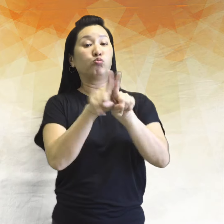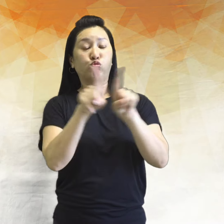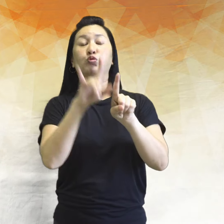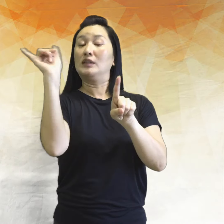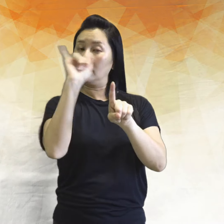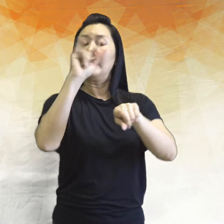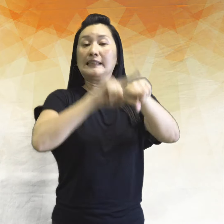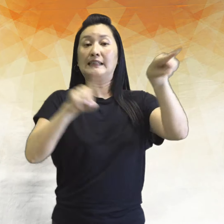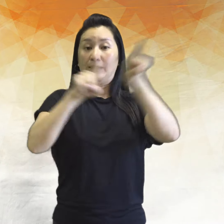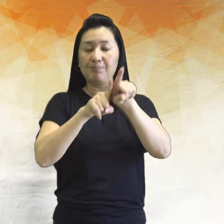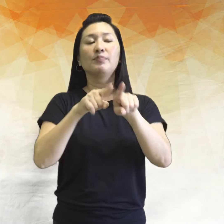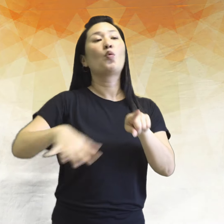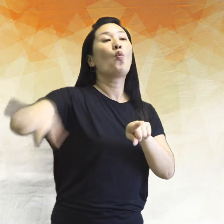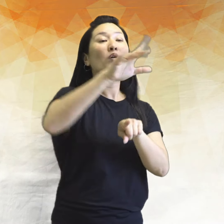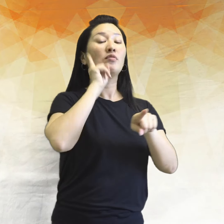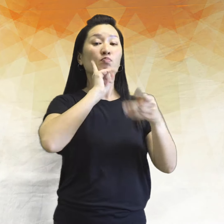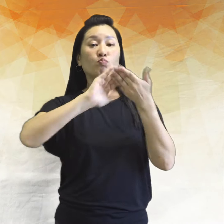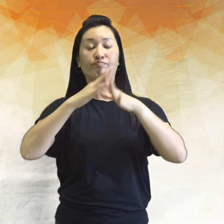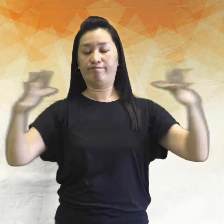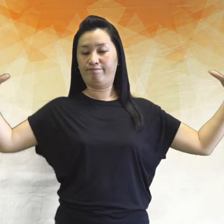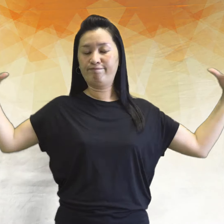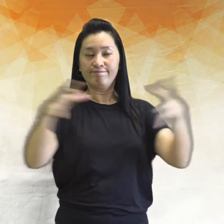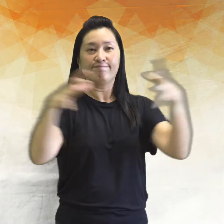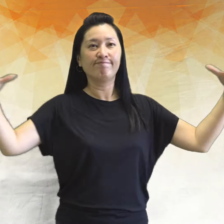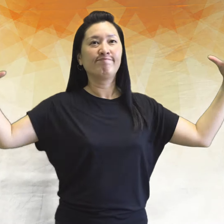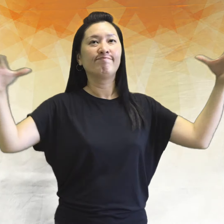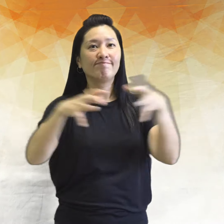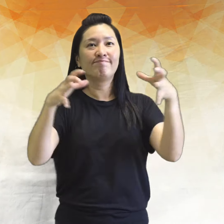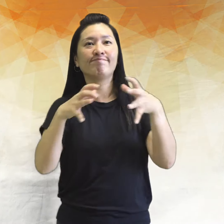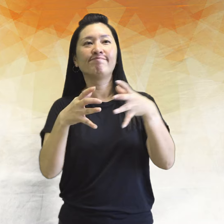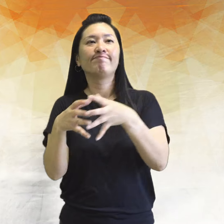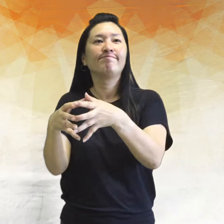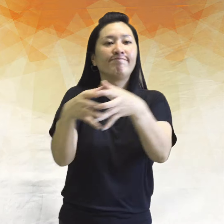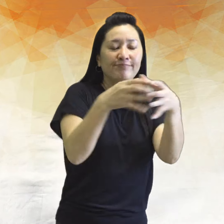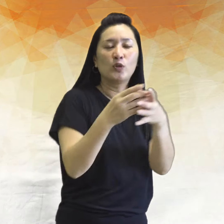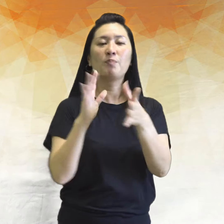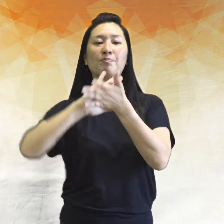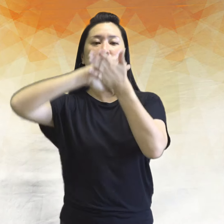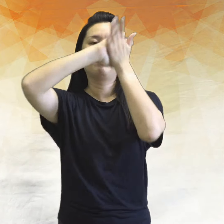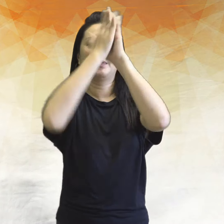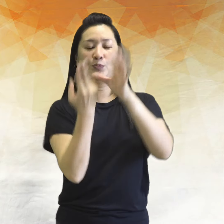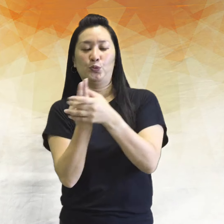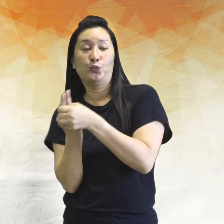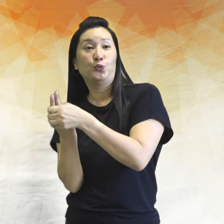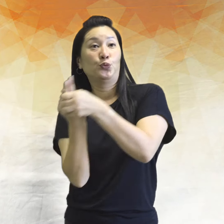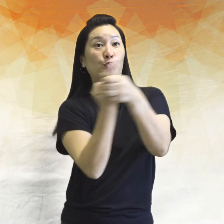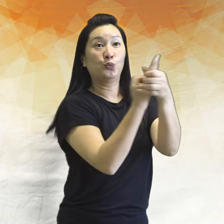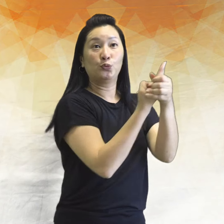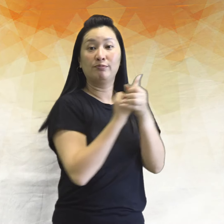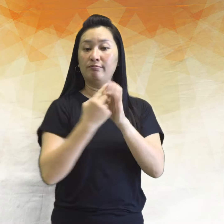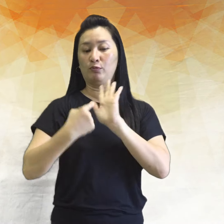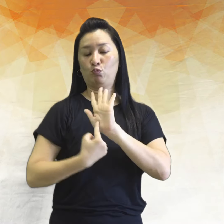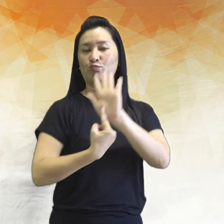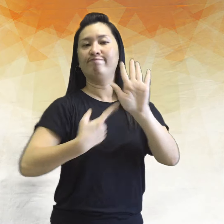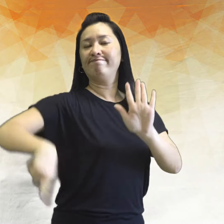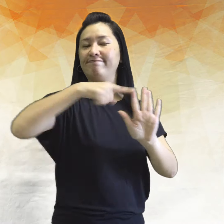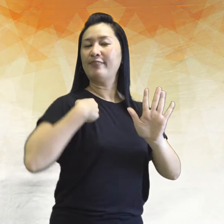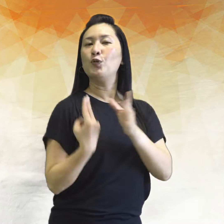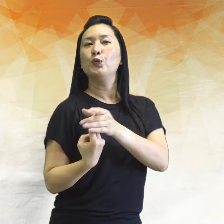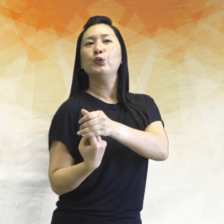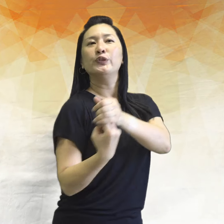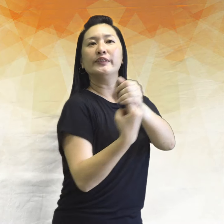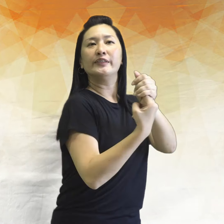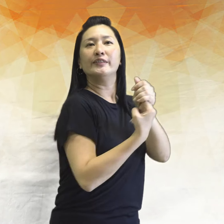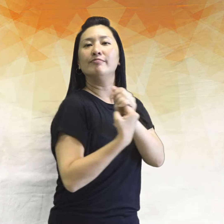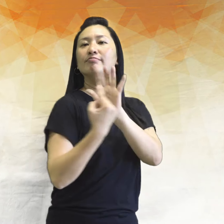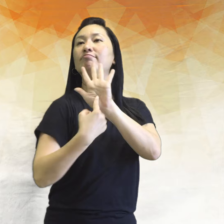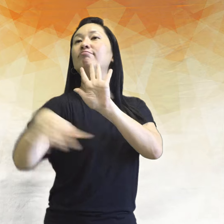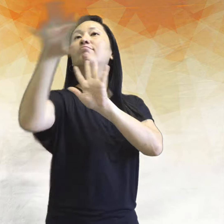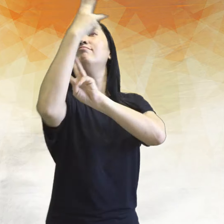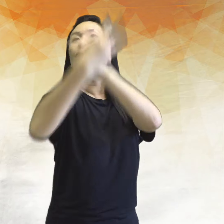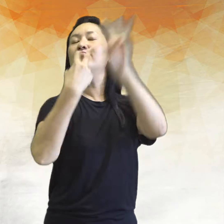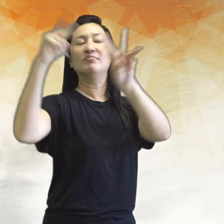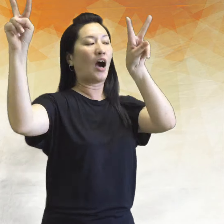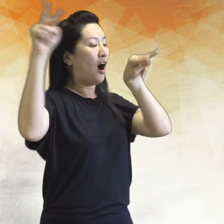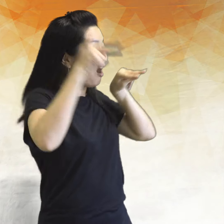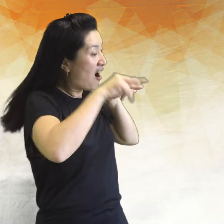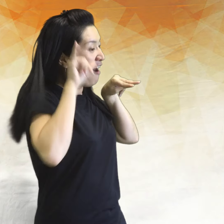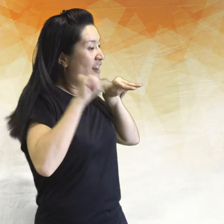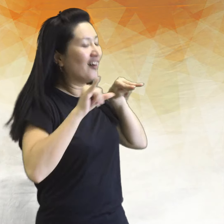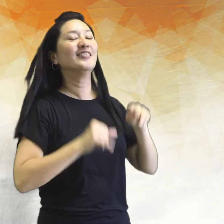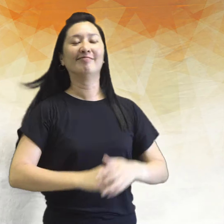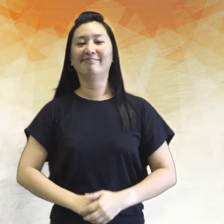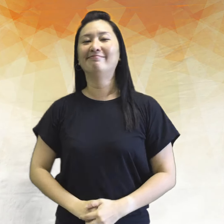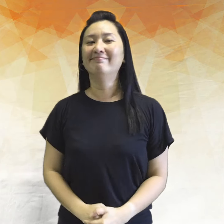It is about gathering together, becoming united, and showing that unity to the rest of the world.